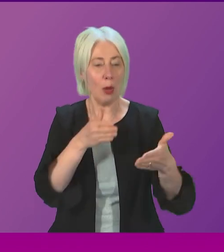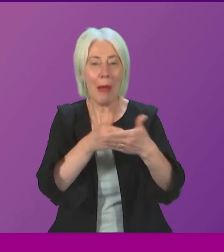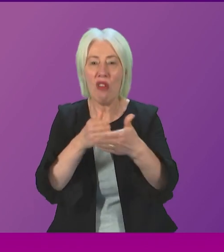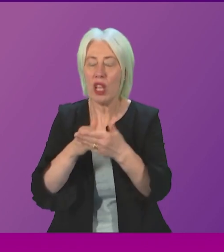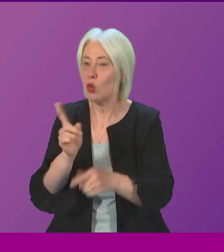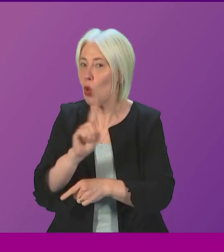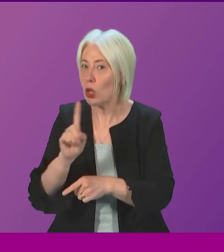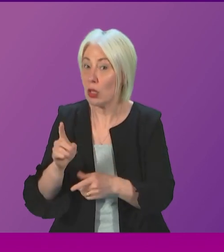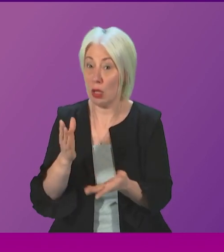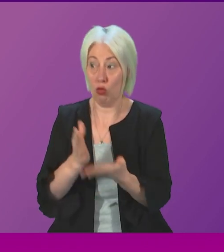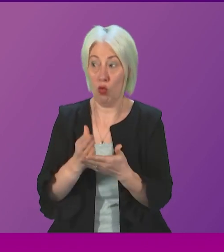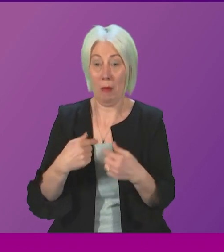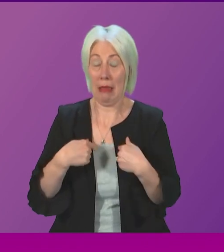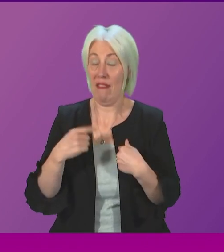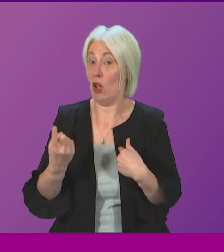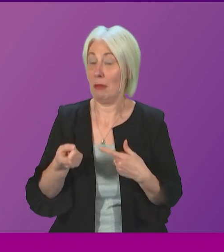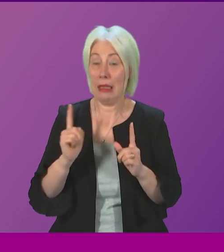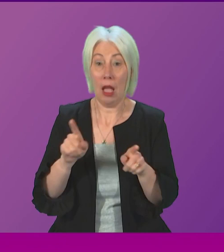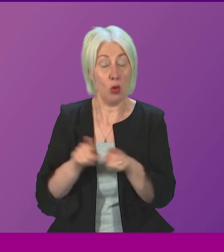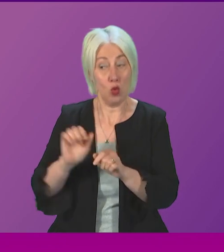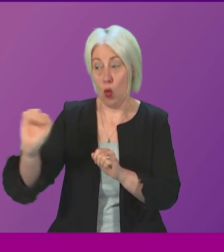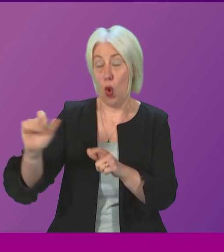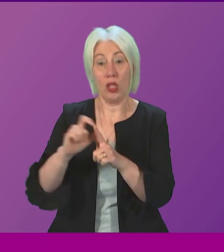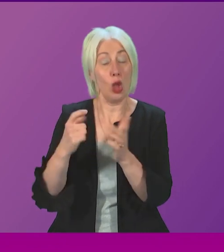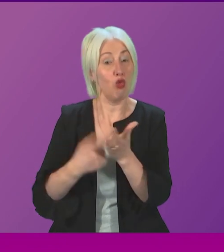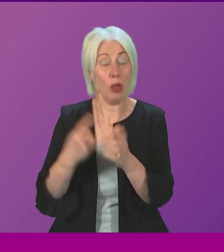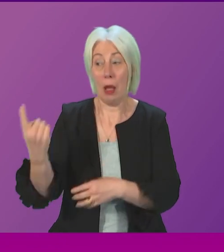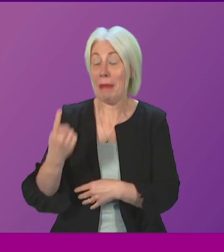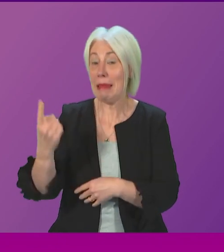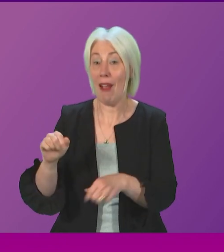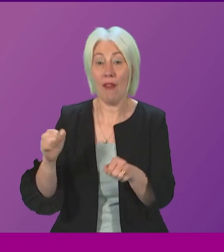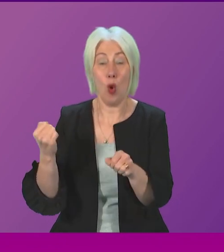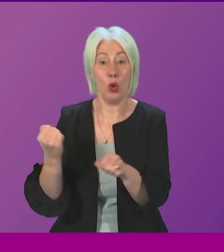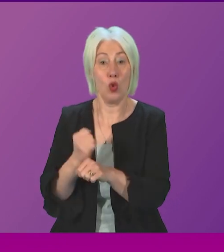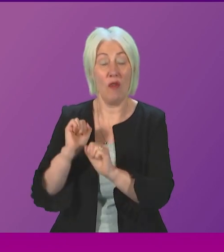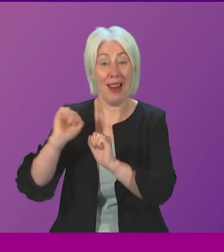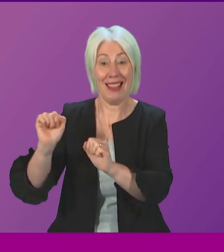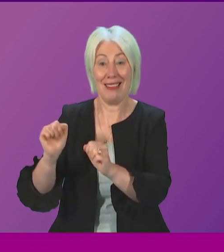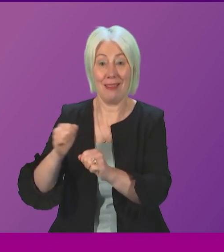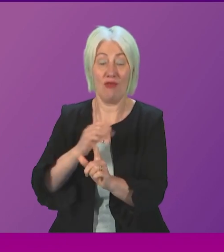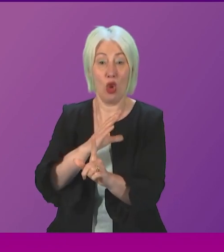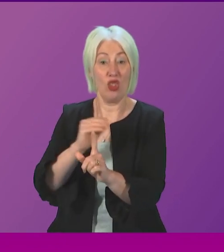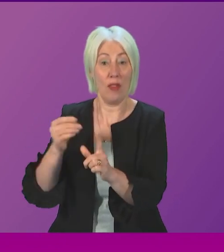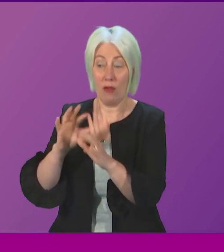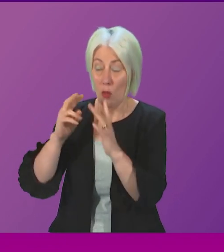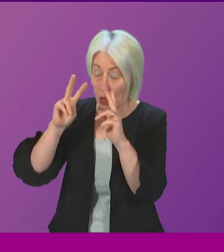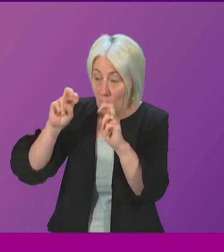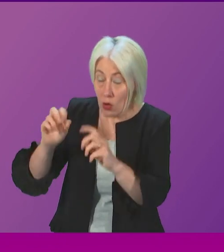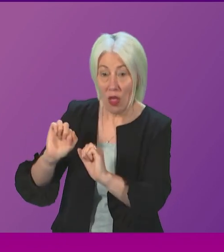That is true for me as the First Minister and I am certain that Douglas Ross will reflect on the organisation of the political party that he leads.